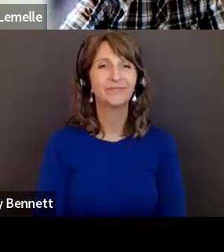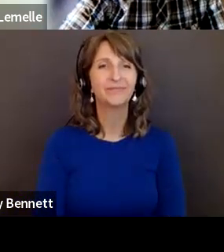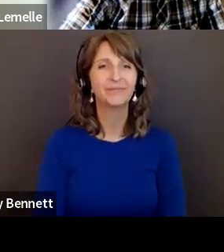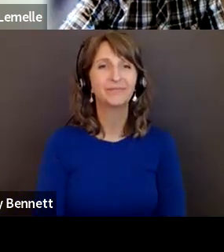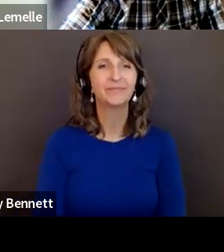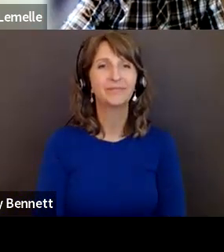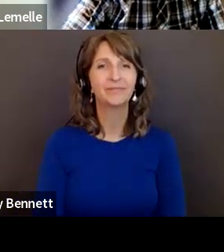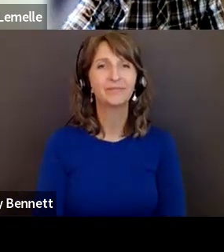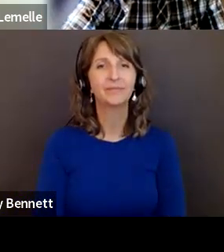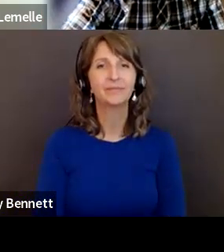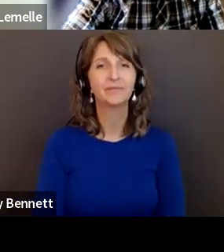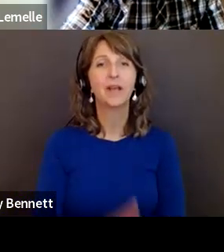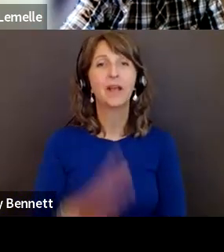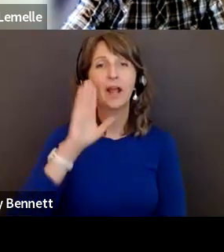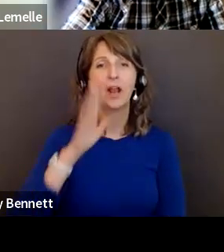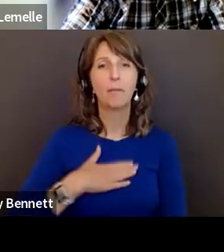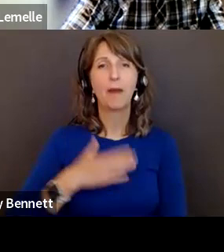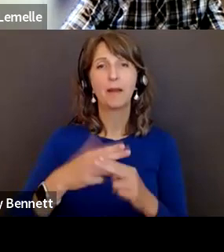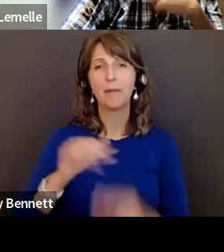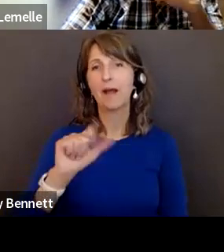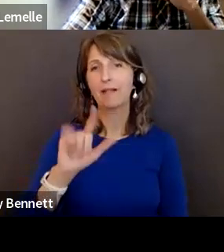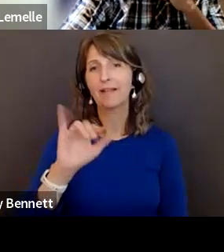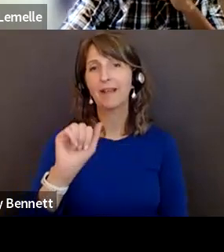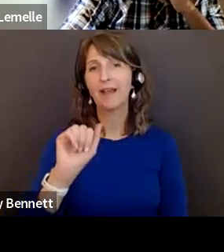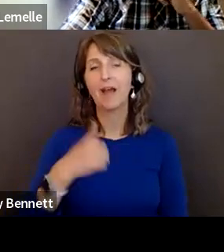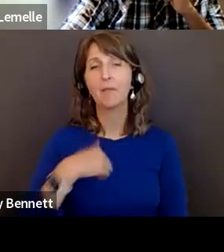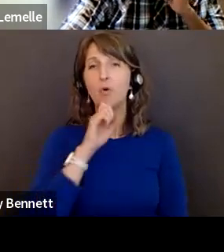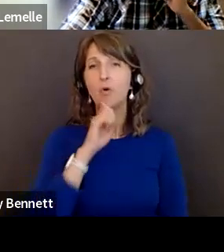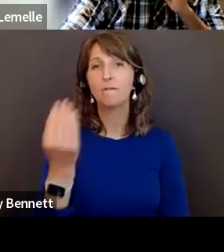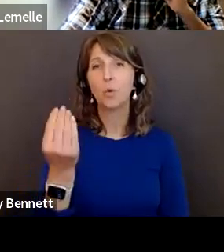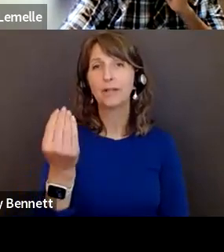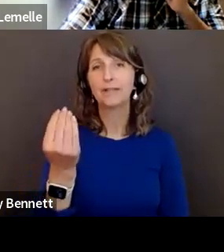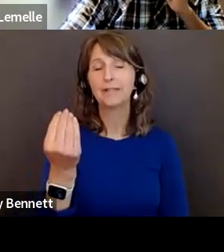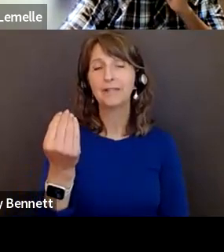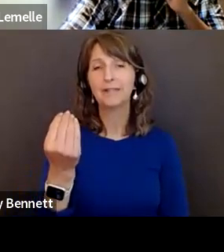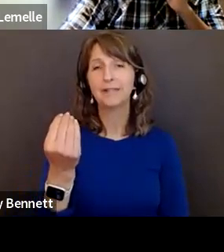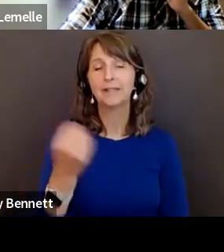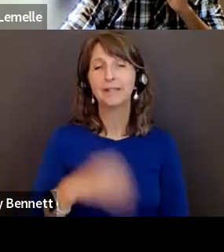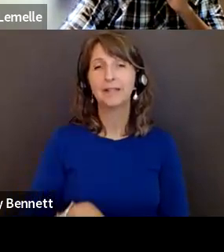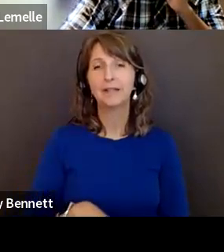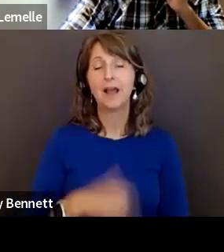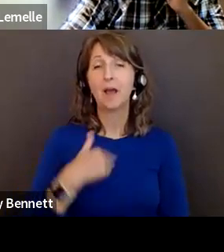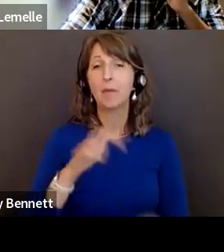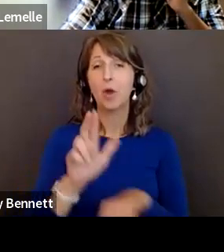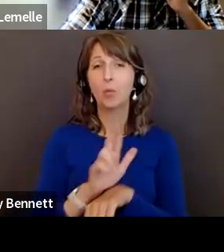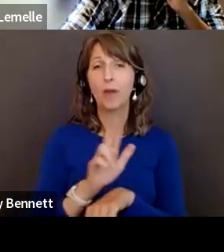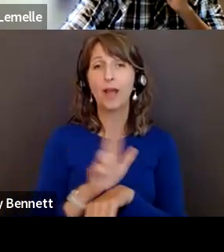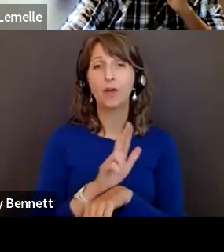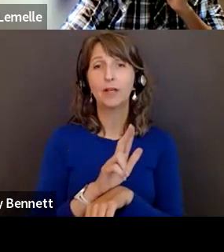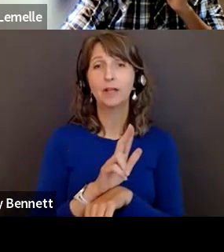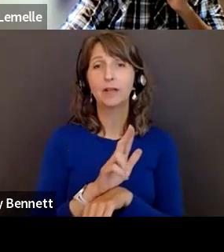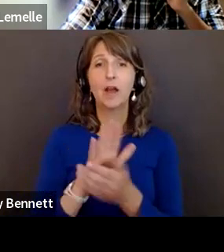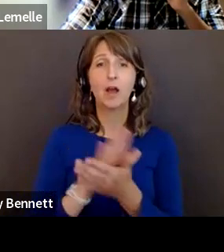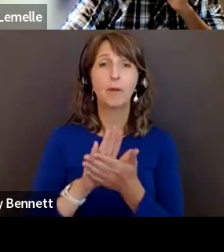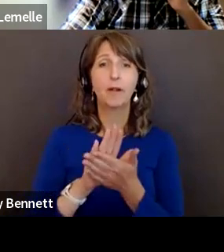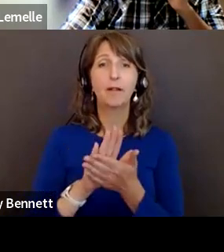Hi, my name is Ali. I'm 14 years old. I'm wearing, plain white window shirt.